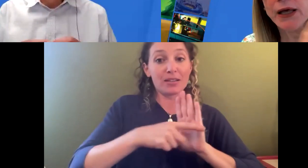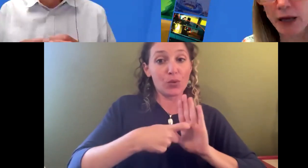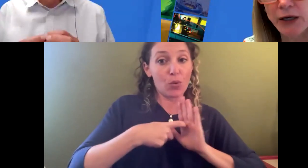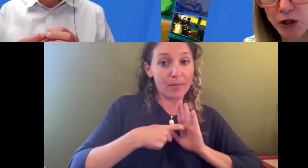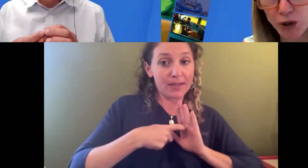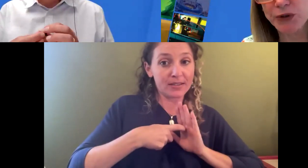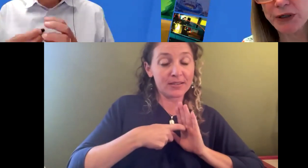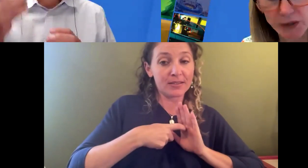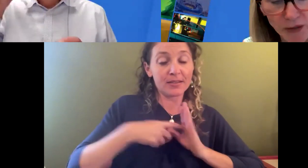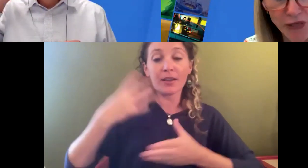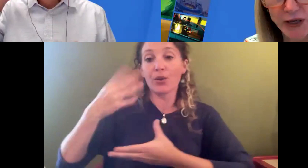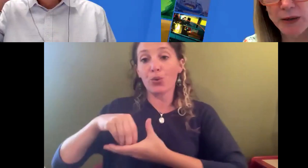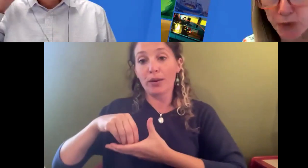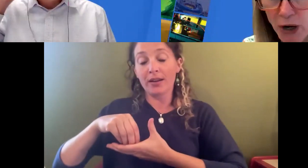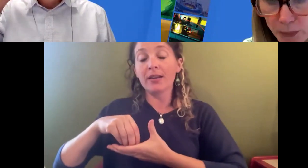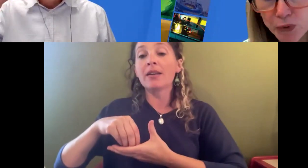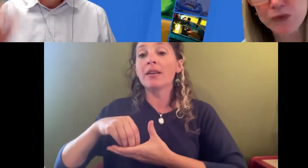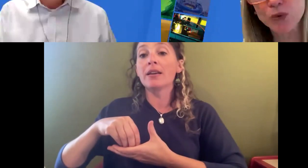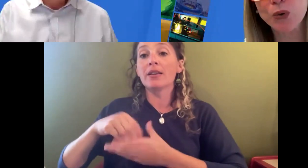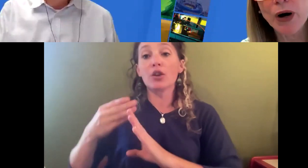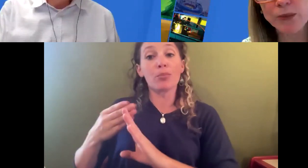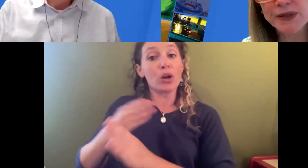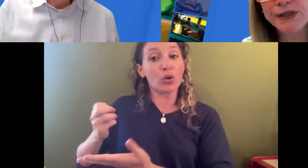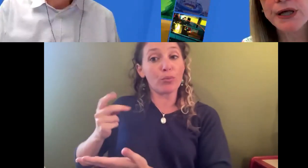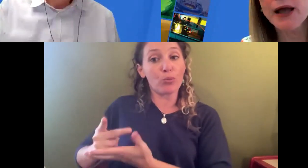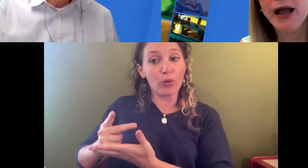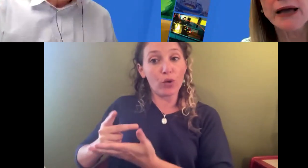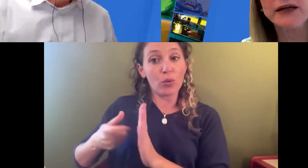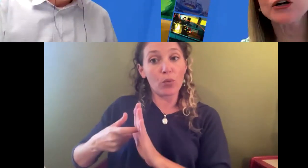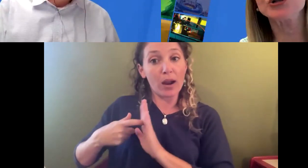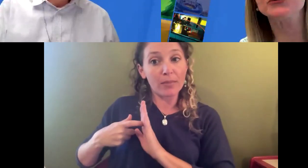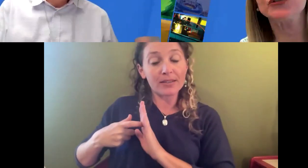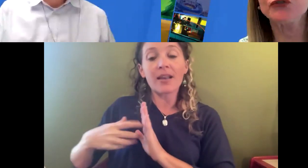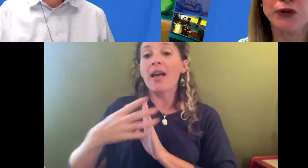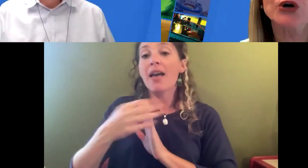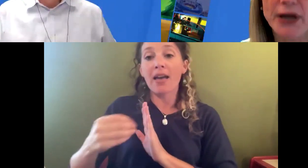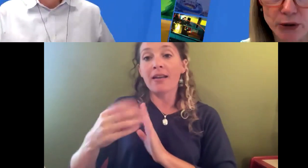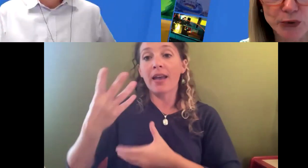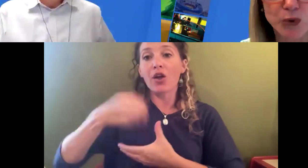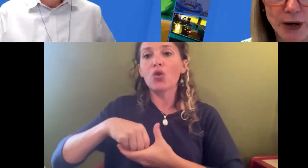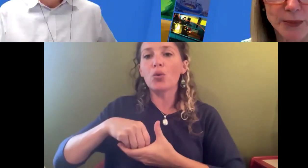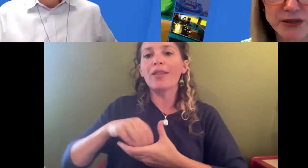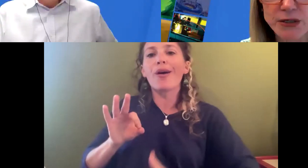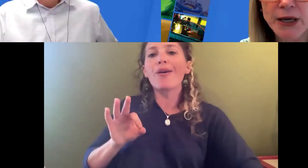It included the prior approval requirements, and it included the flowdown requirements